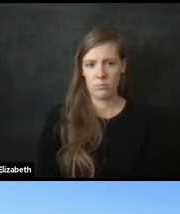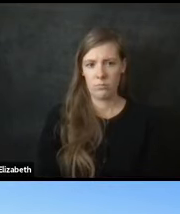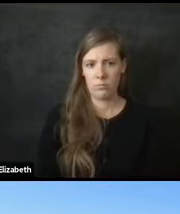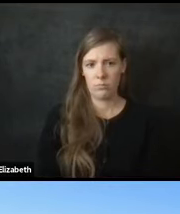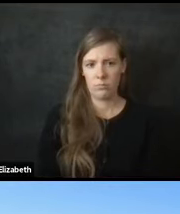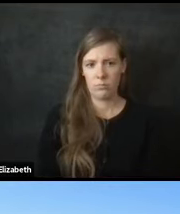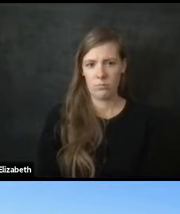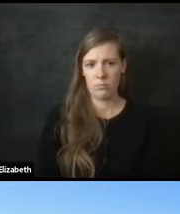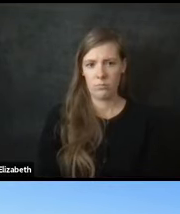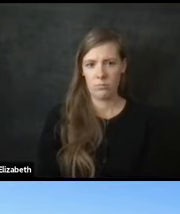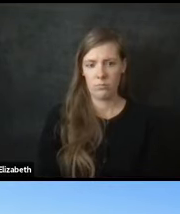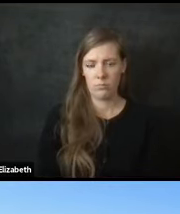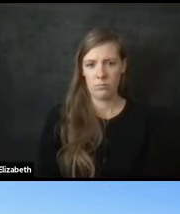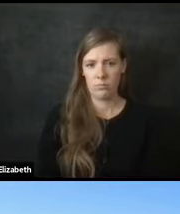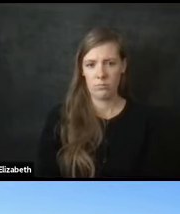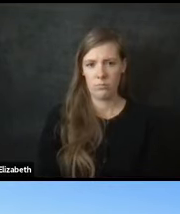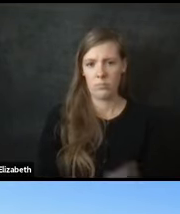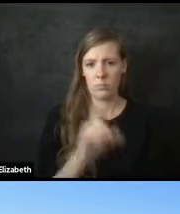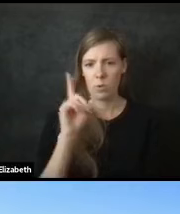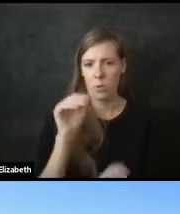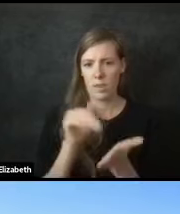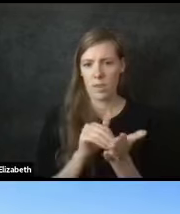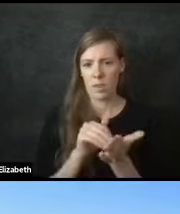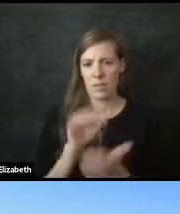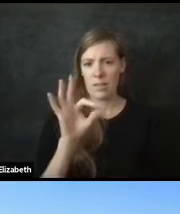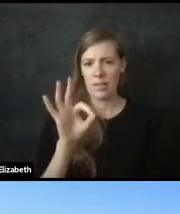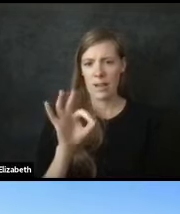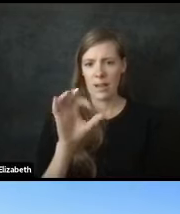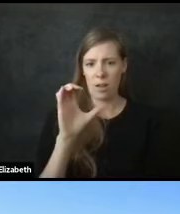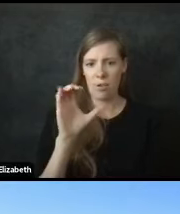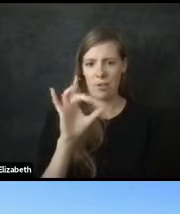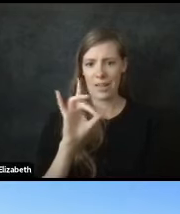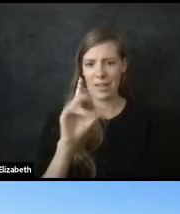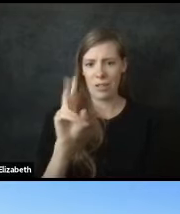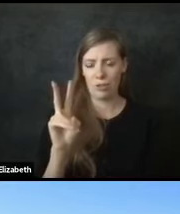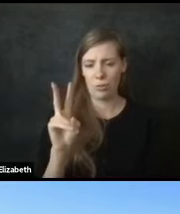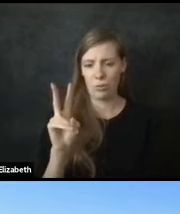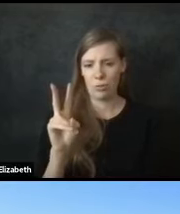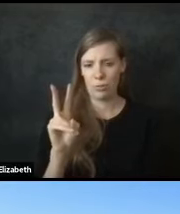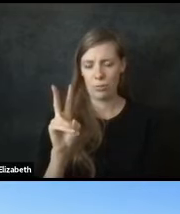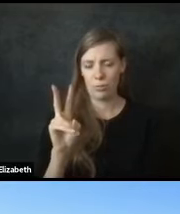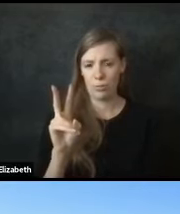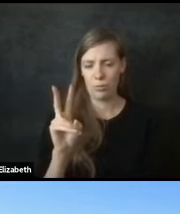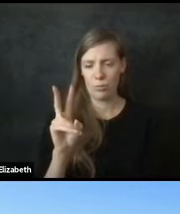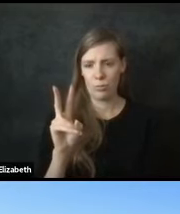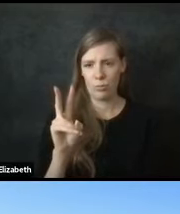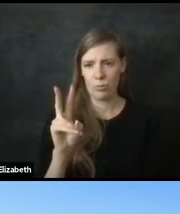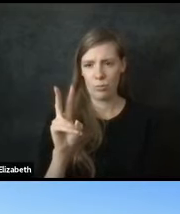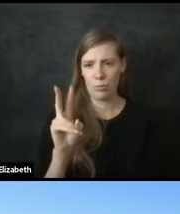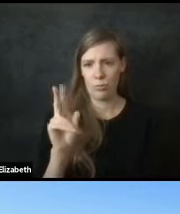What was that number? 1982 full hospitalization.